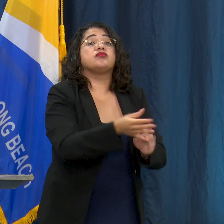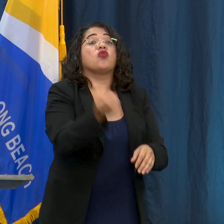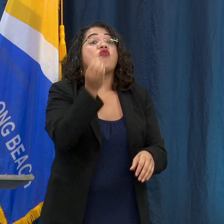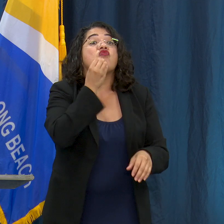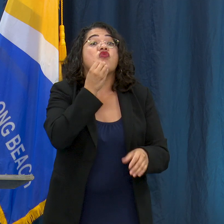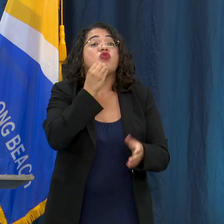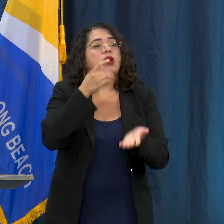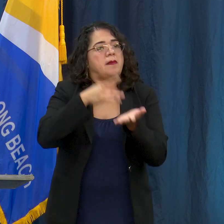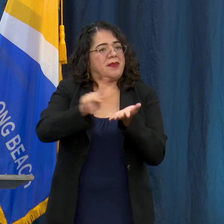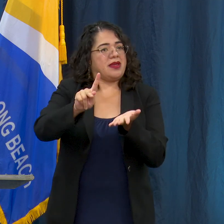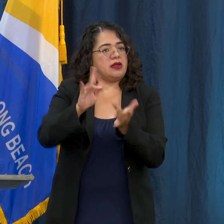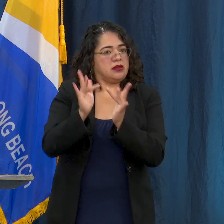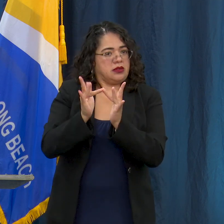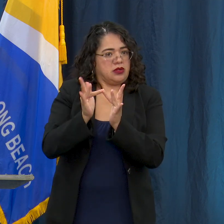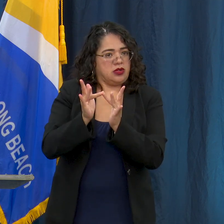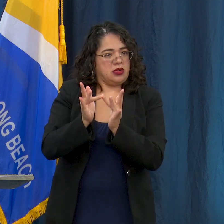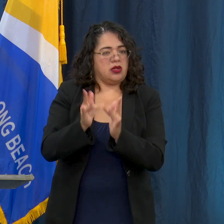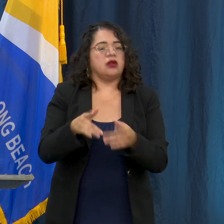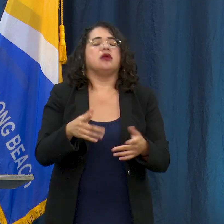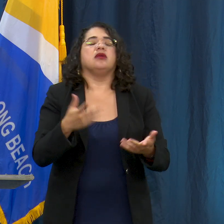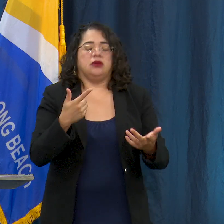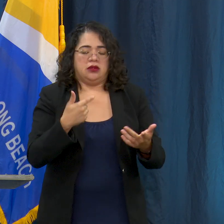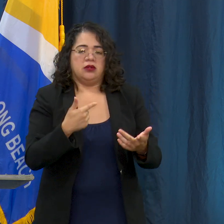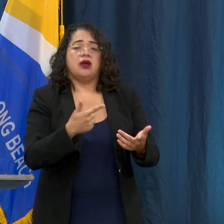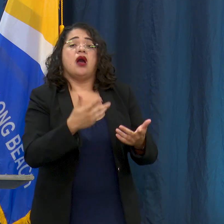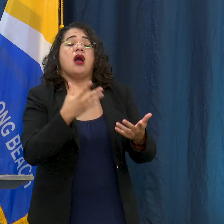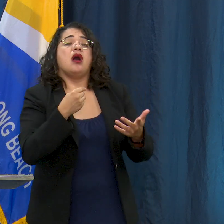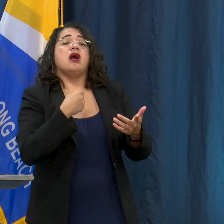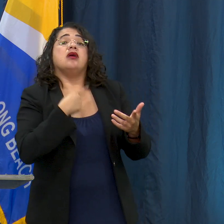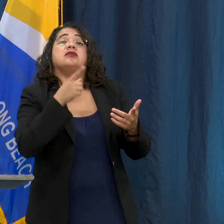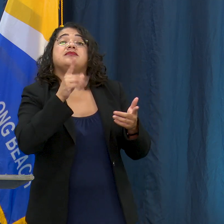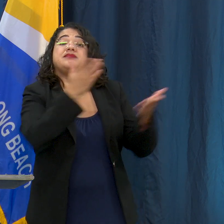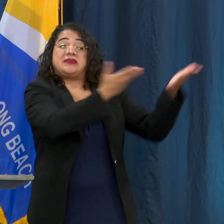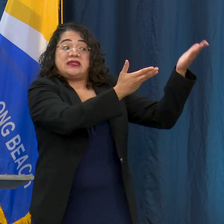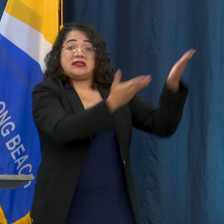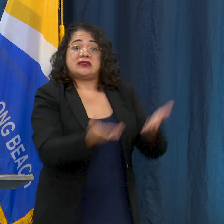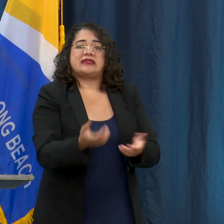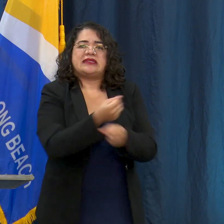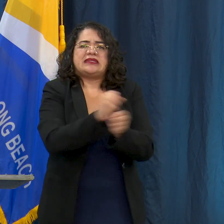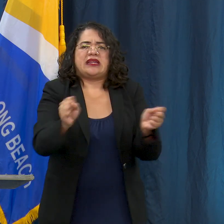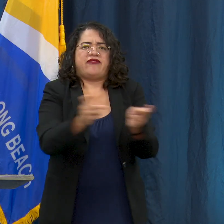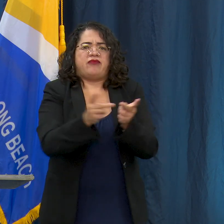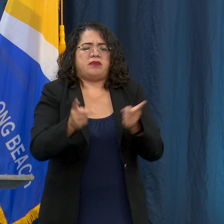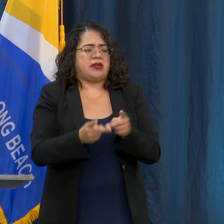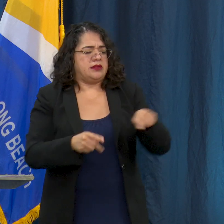order, ask for deliveries to be left in a safe spot outside your house with no